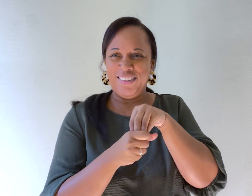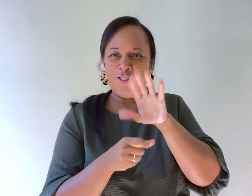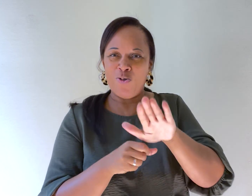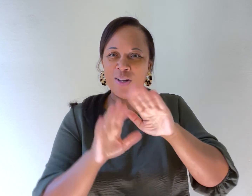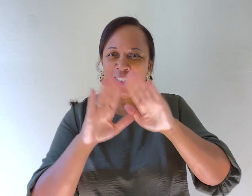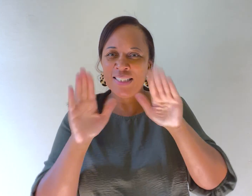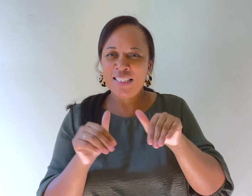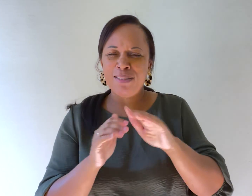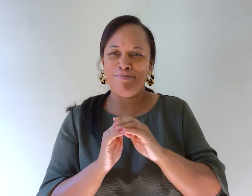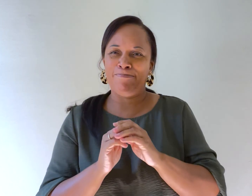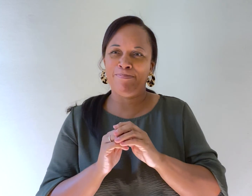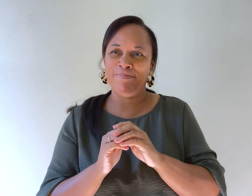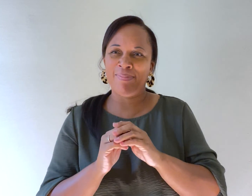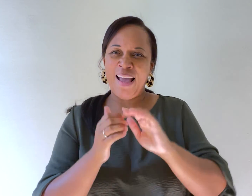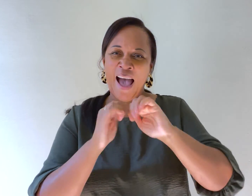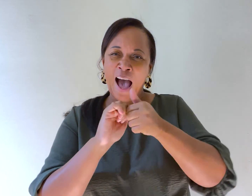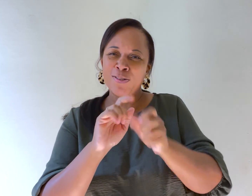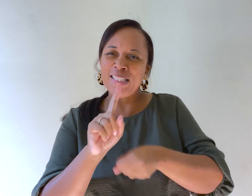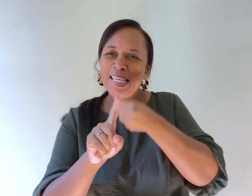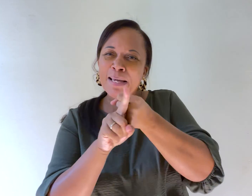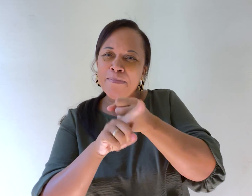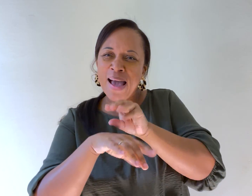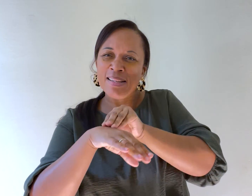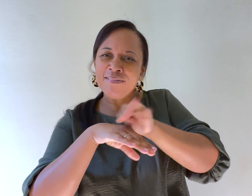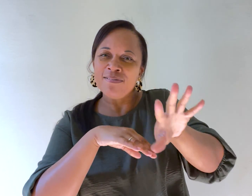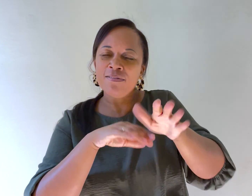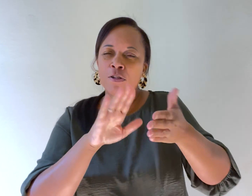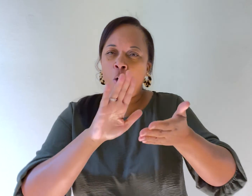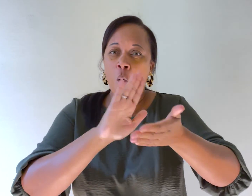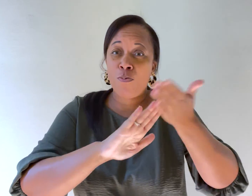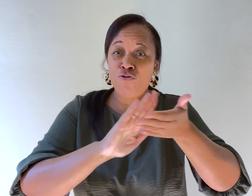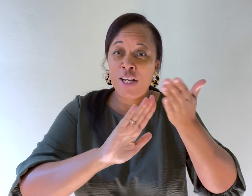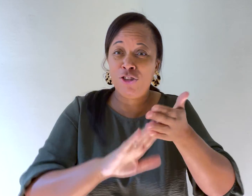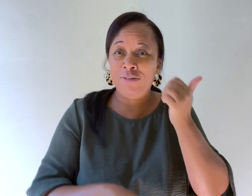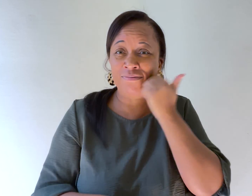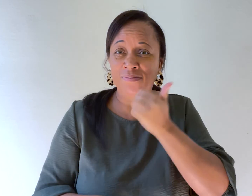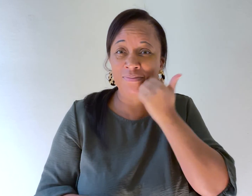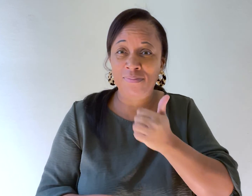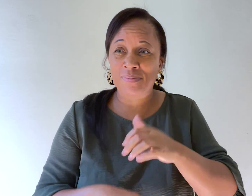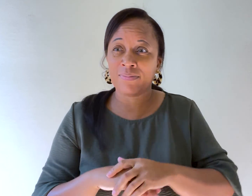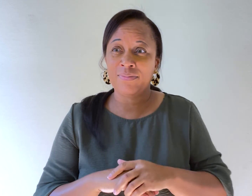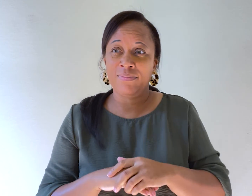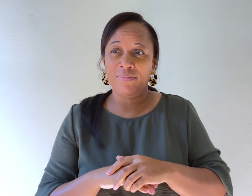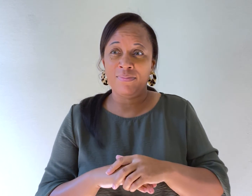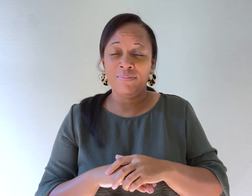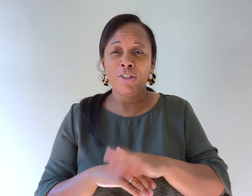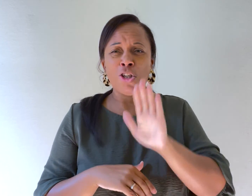within the system. How did those impact the day-to-day operations?